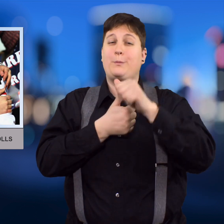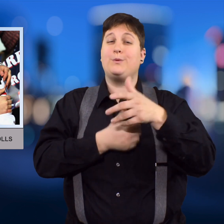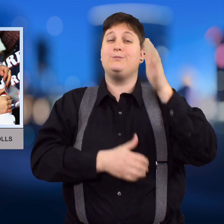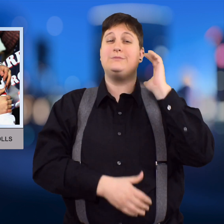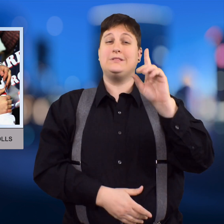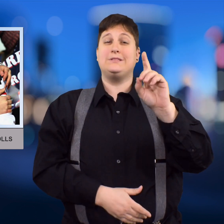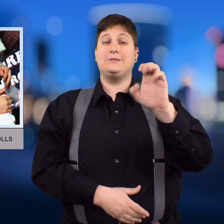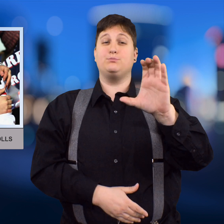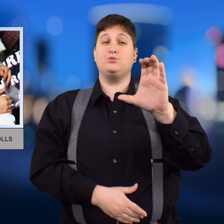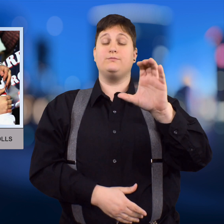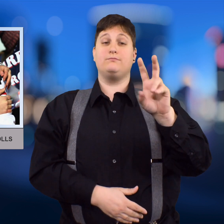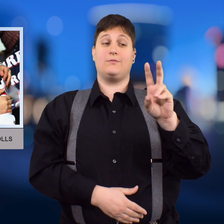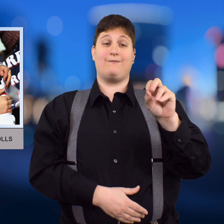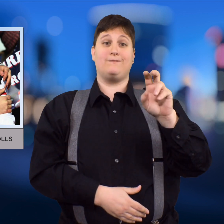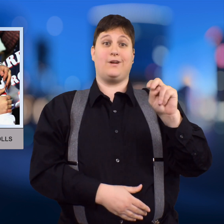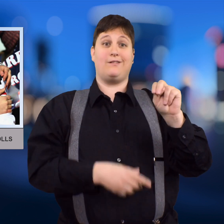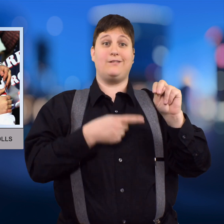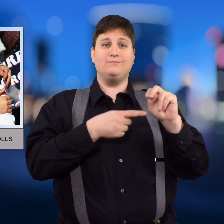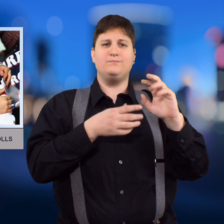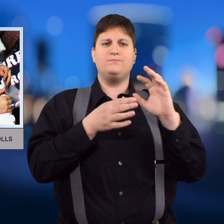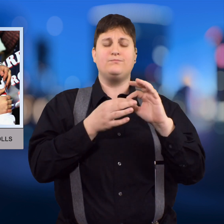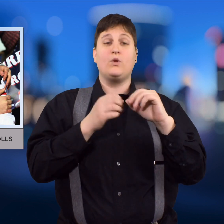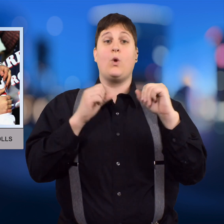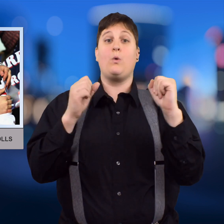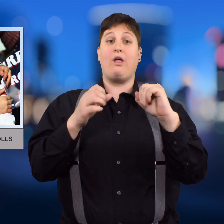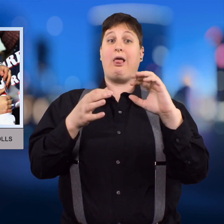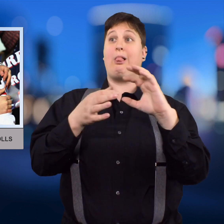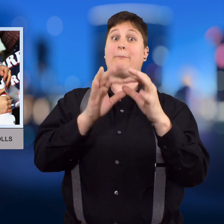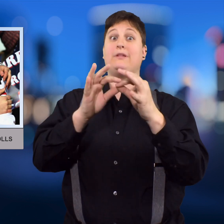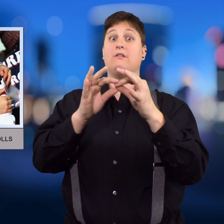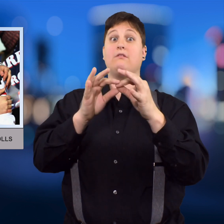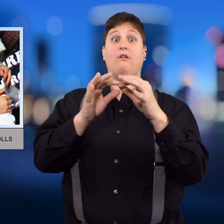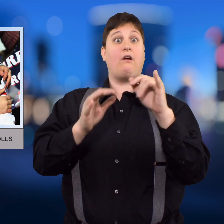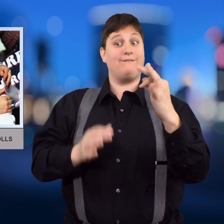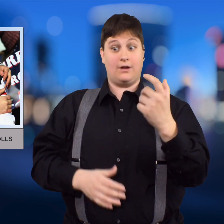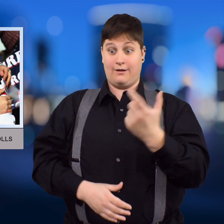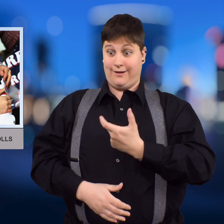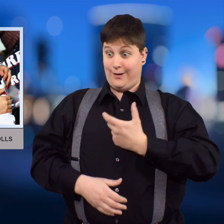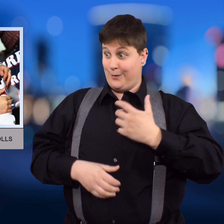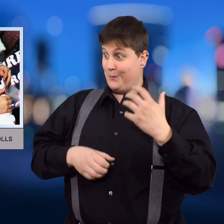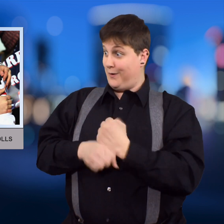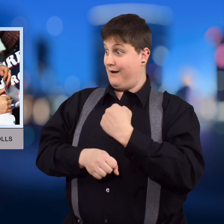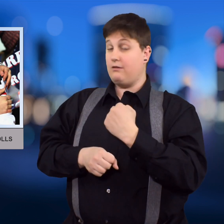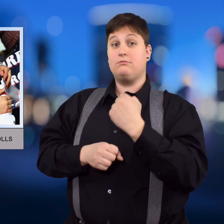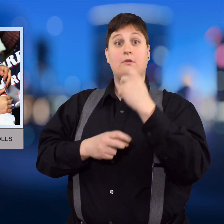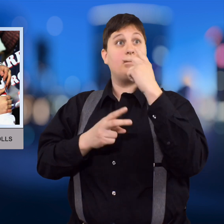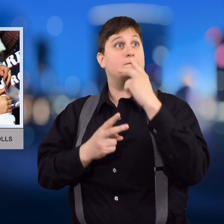If you remember back in December, Vonn said if she won a medal at the winter Olympics,